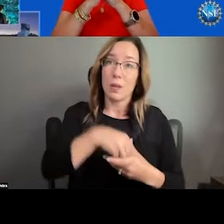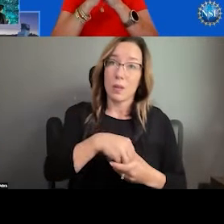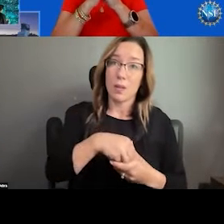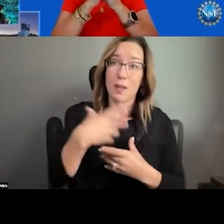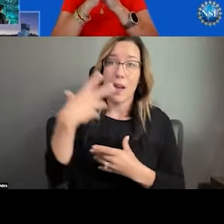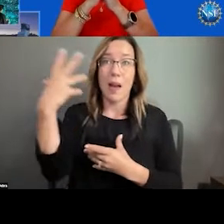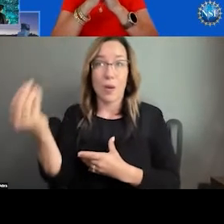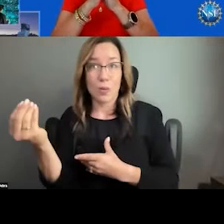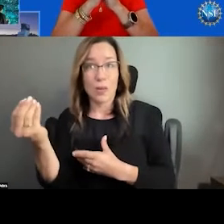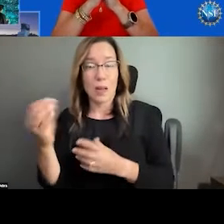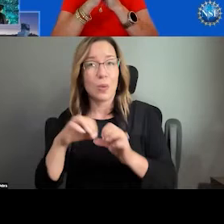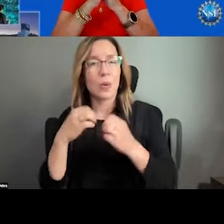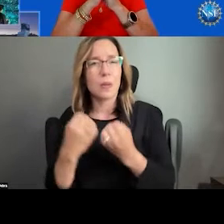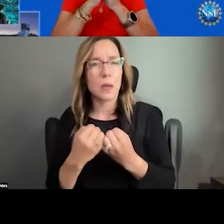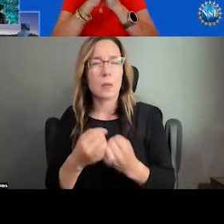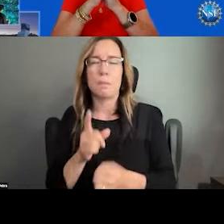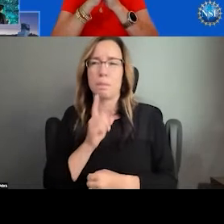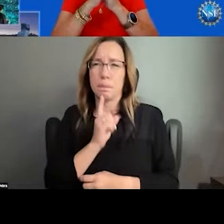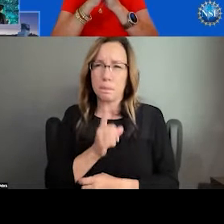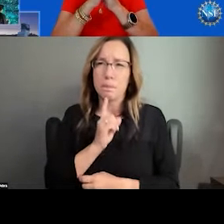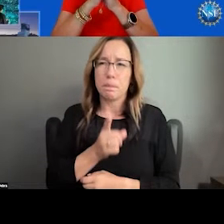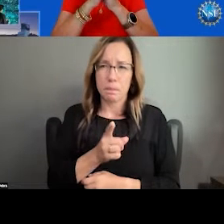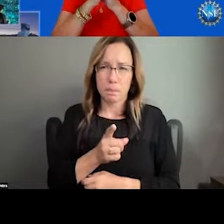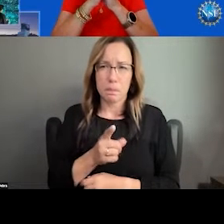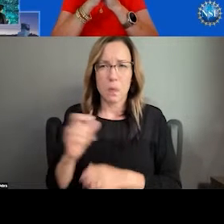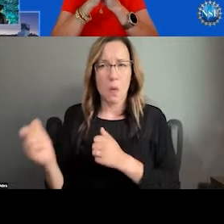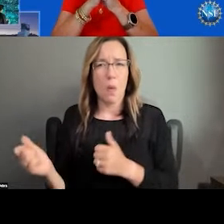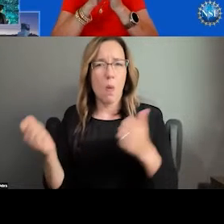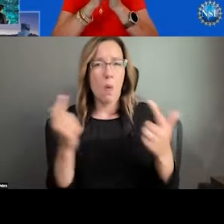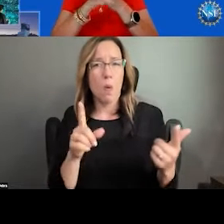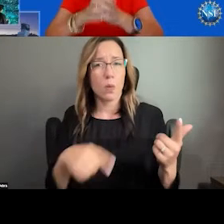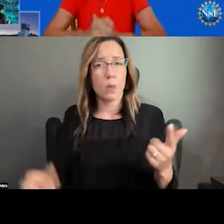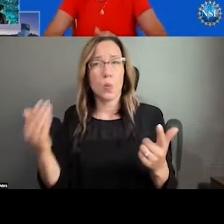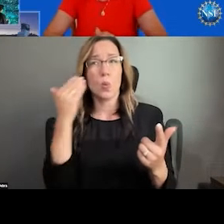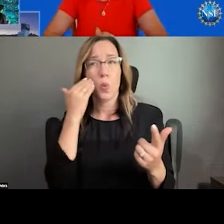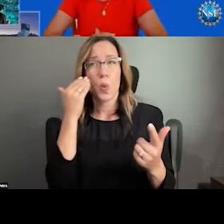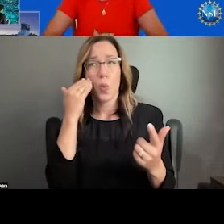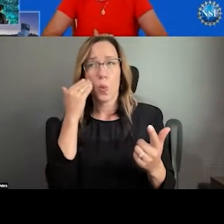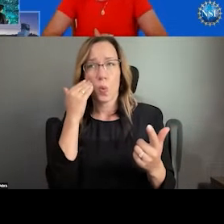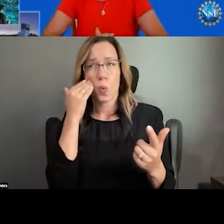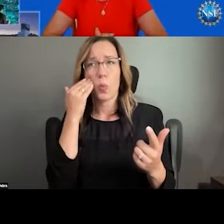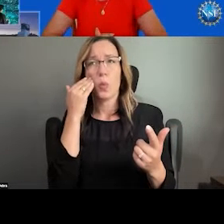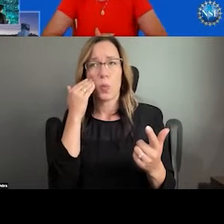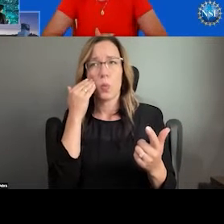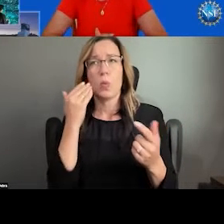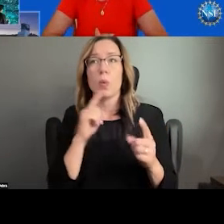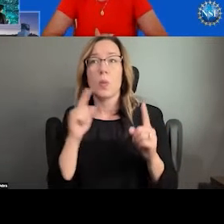I wanted to make sure that all of you were aware of what the responses were to that.